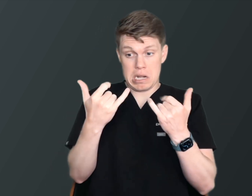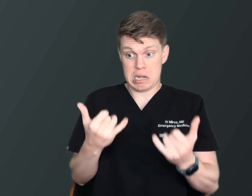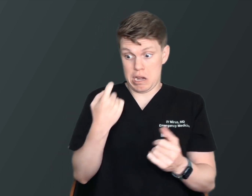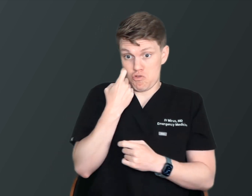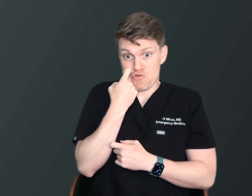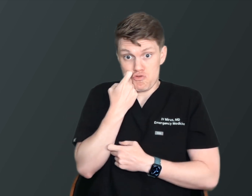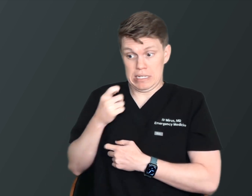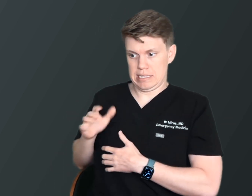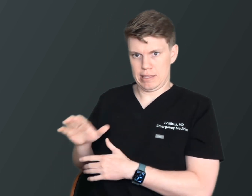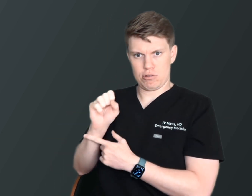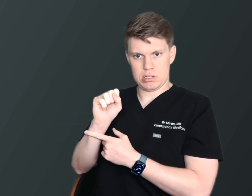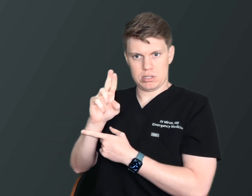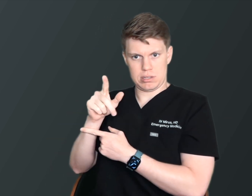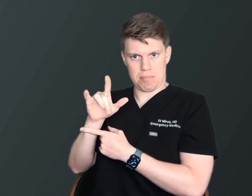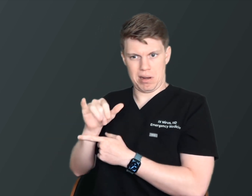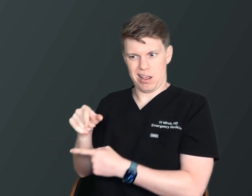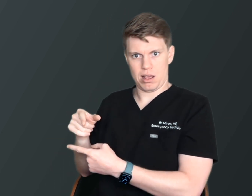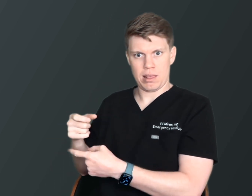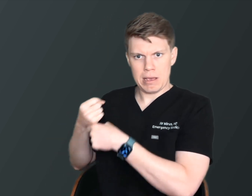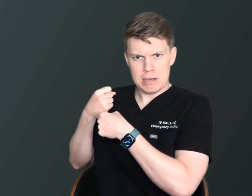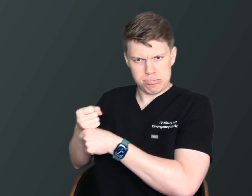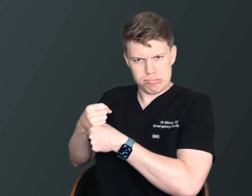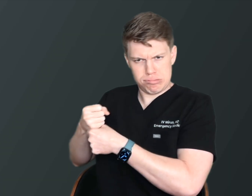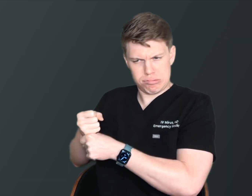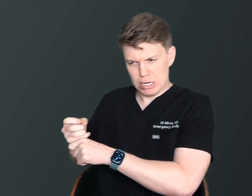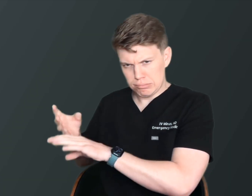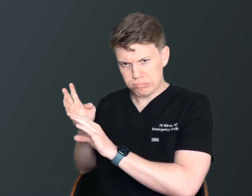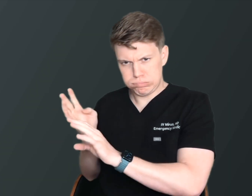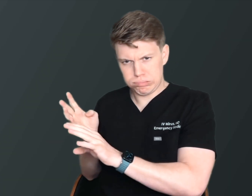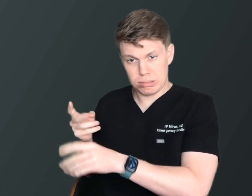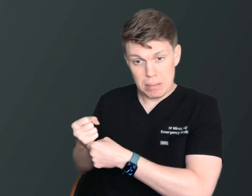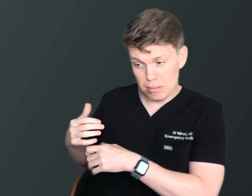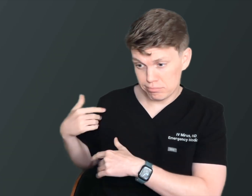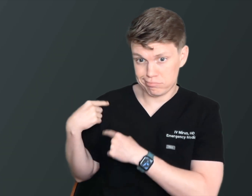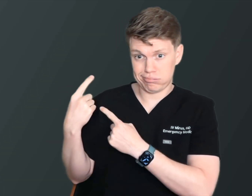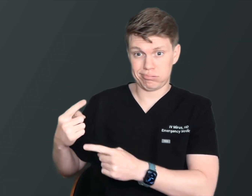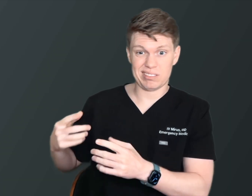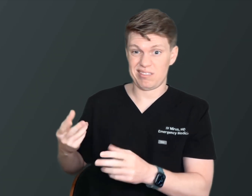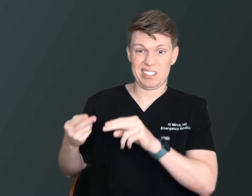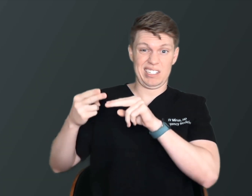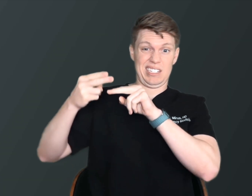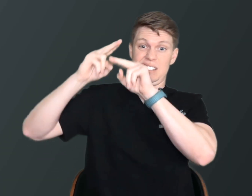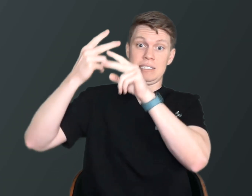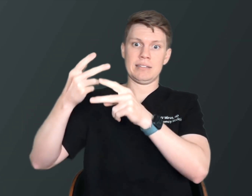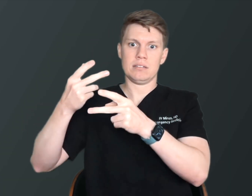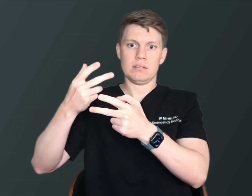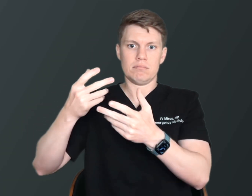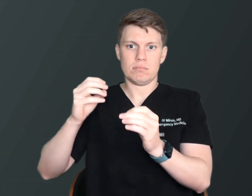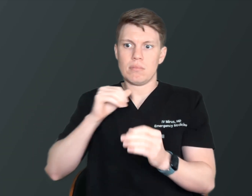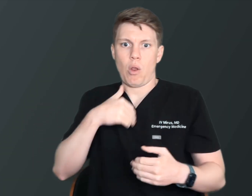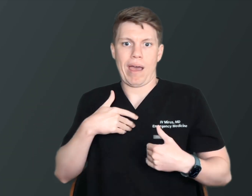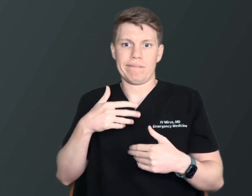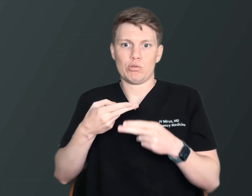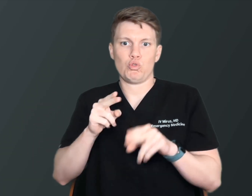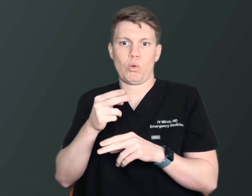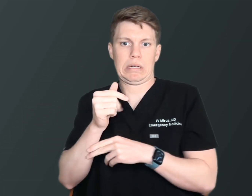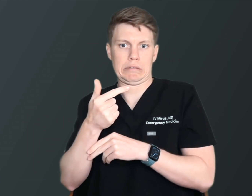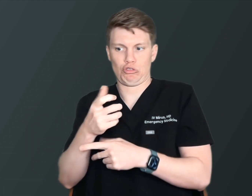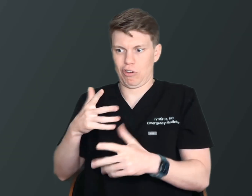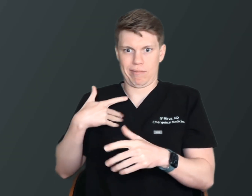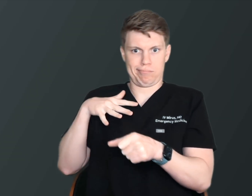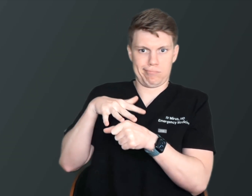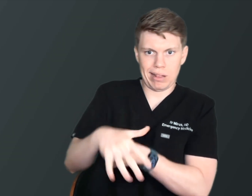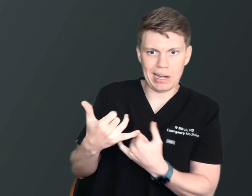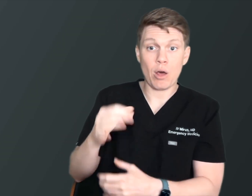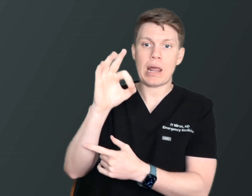But now the supply has increased and there’s no longer a shortage.